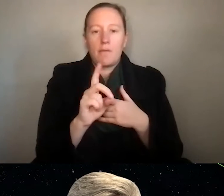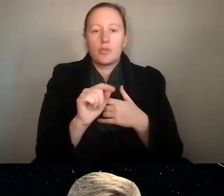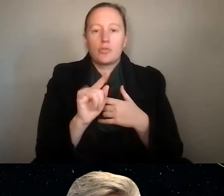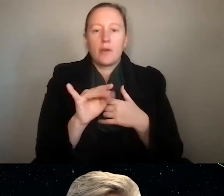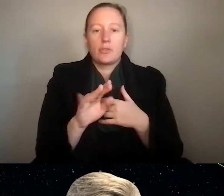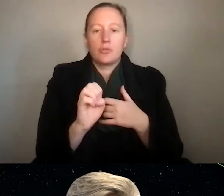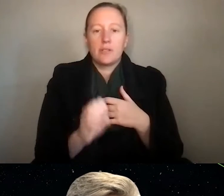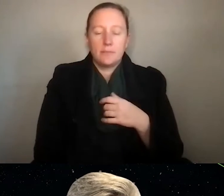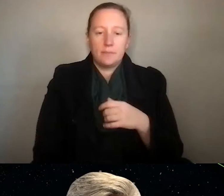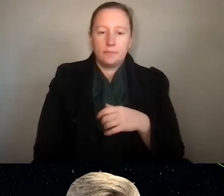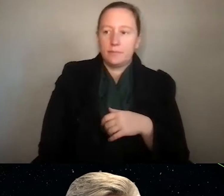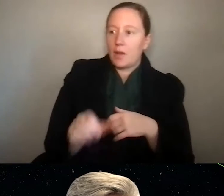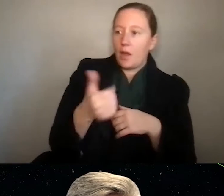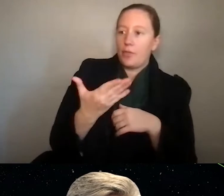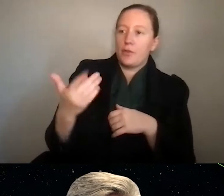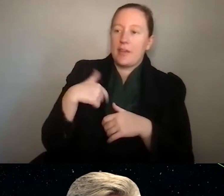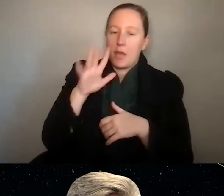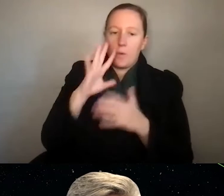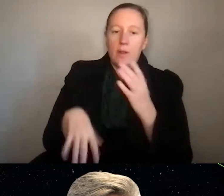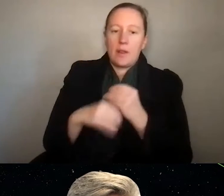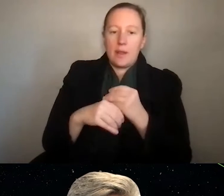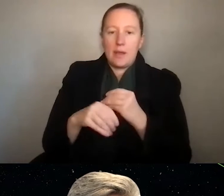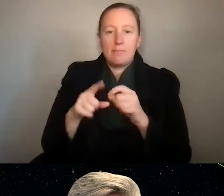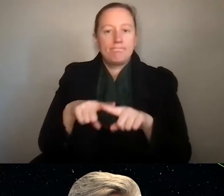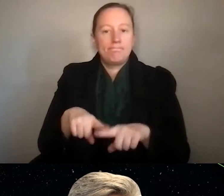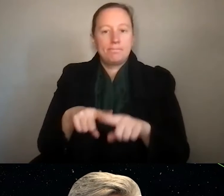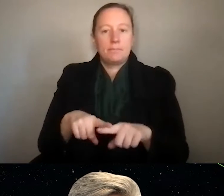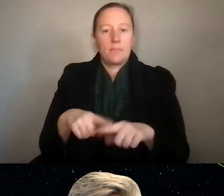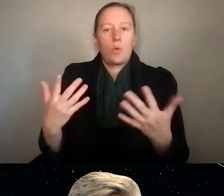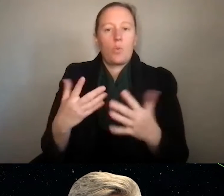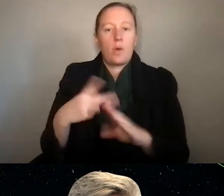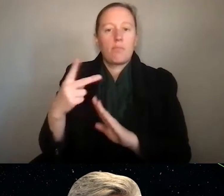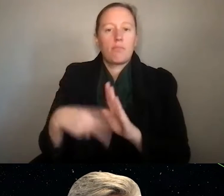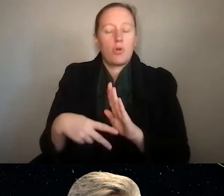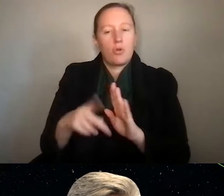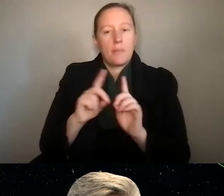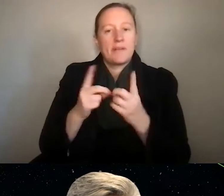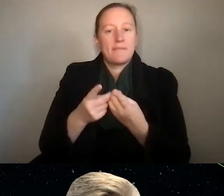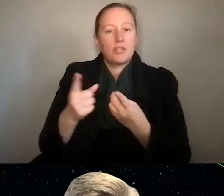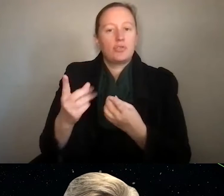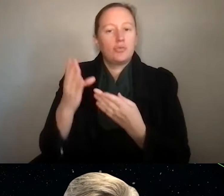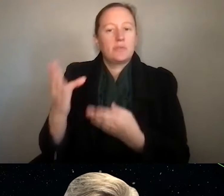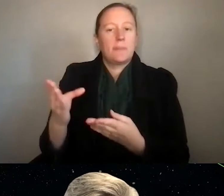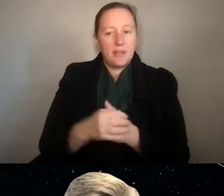Leroy Jones II: The other thing that I would add, it depends on what program and division you're submitting it to.